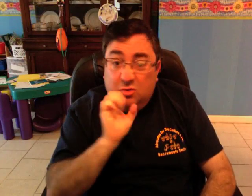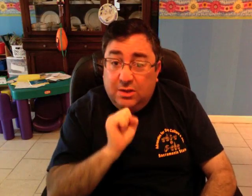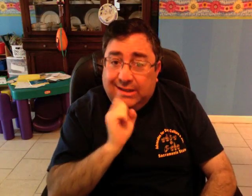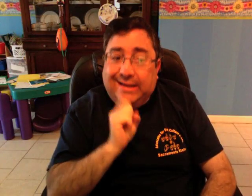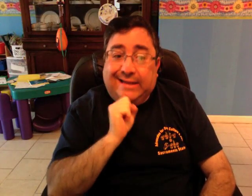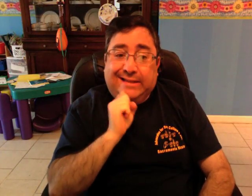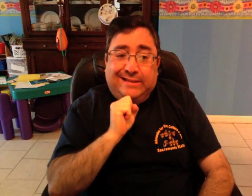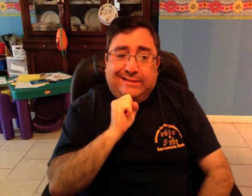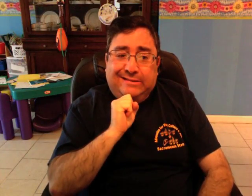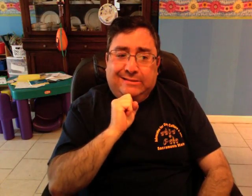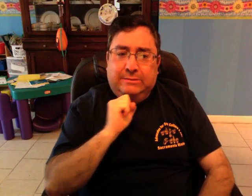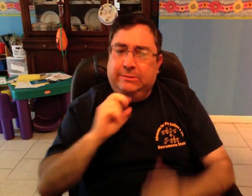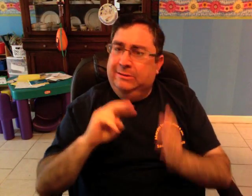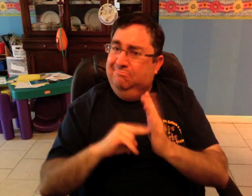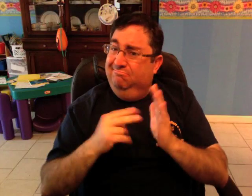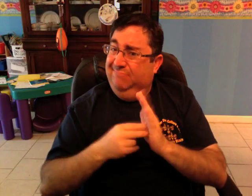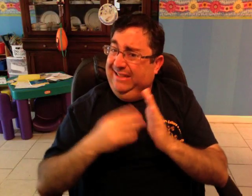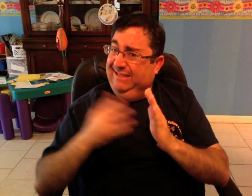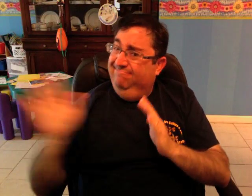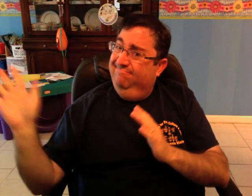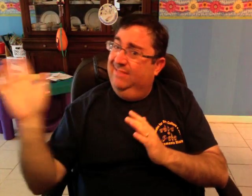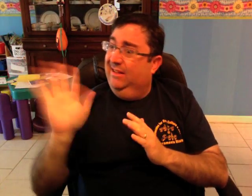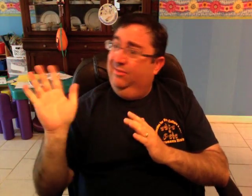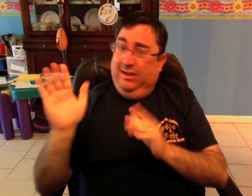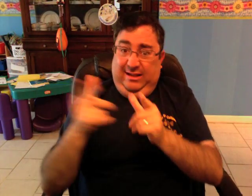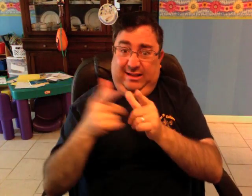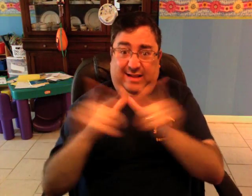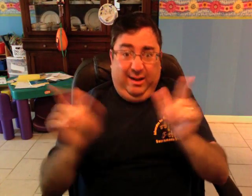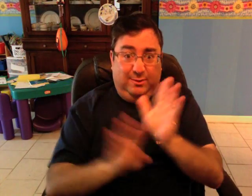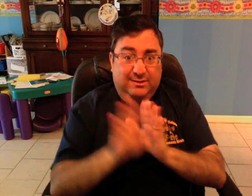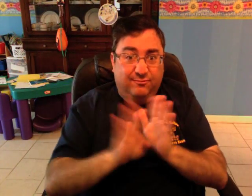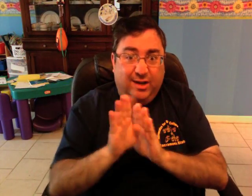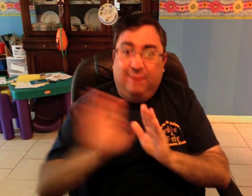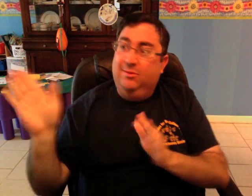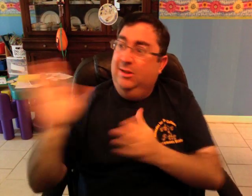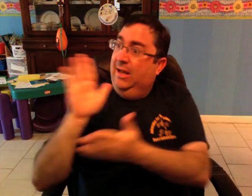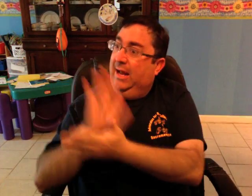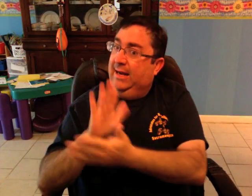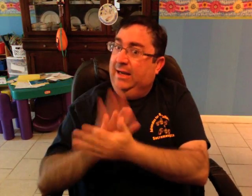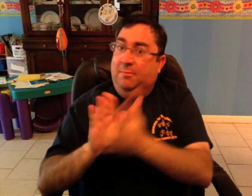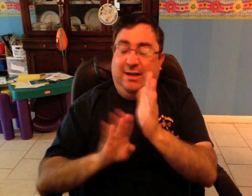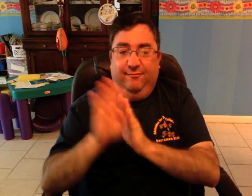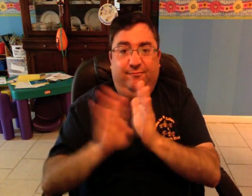this means their language and academic development